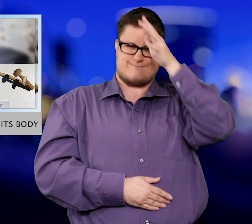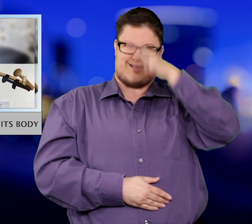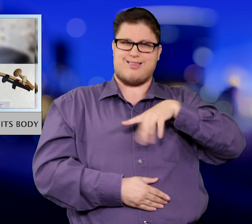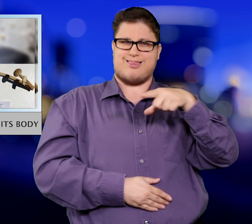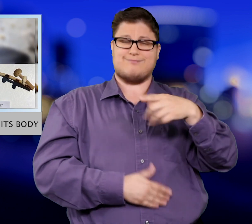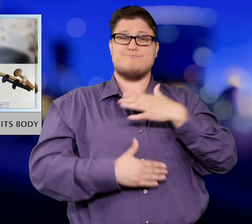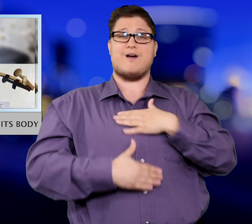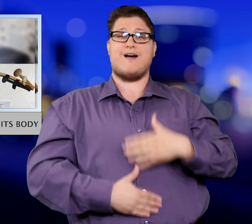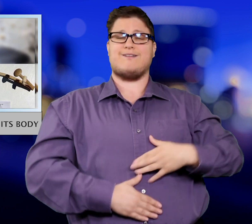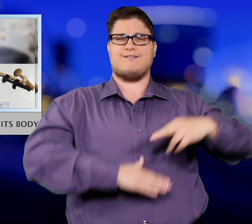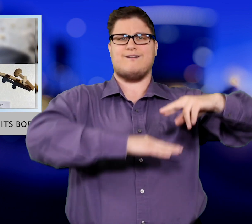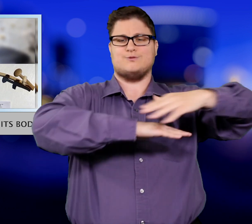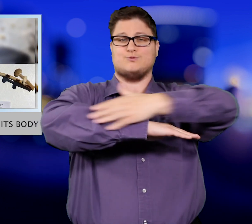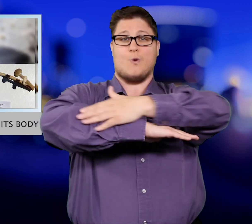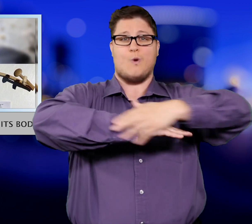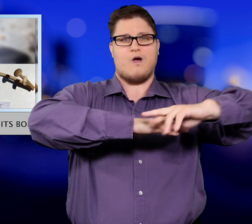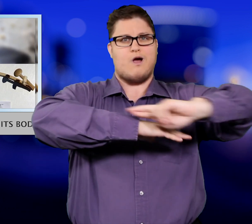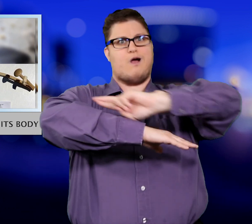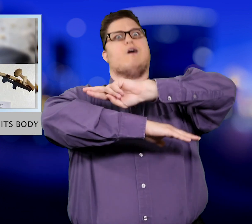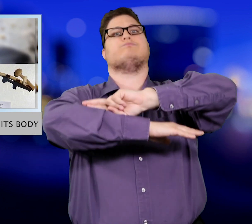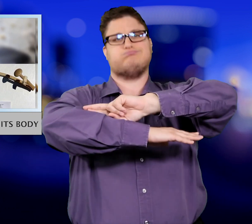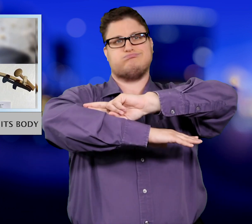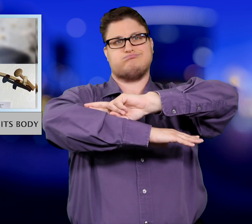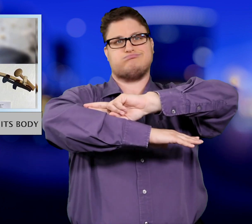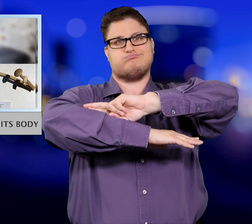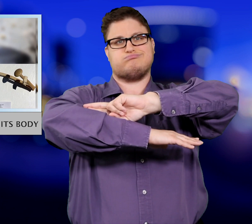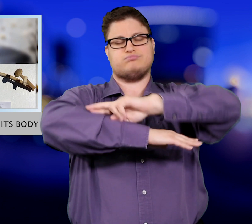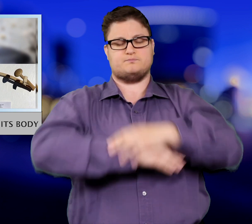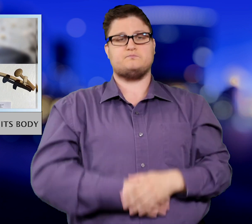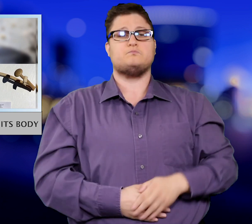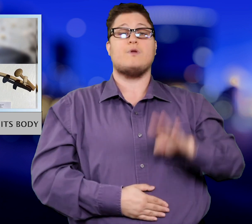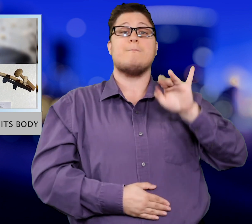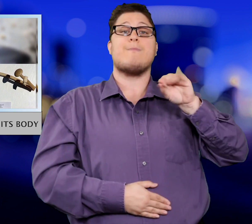in Big Carlos Pass earlier this month.